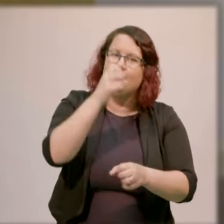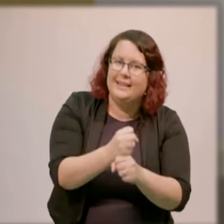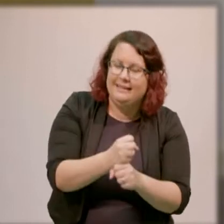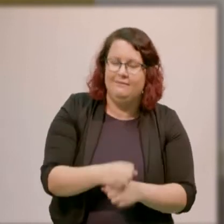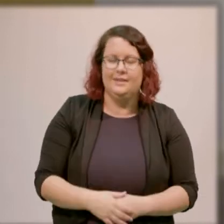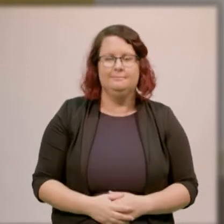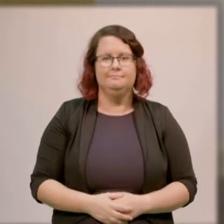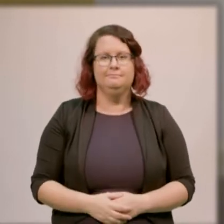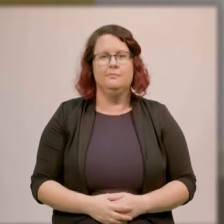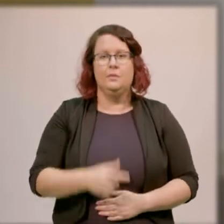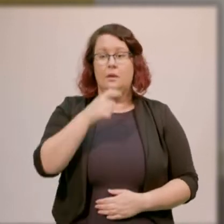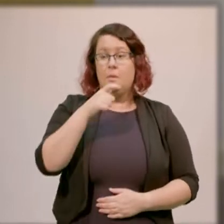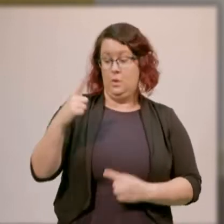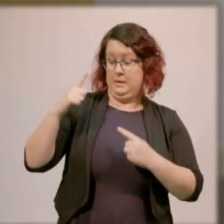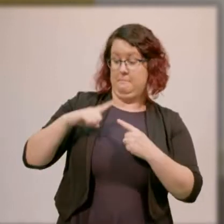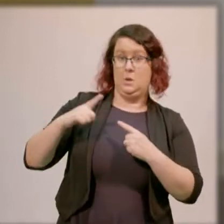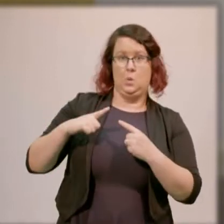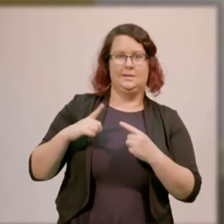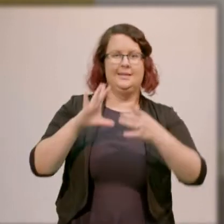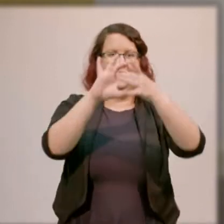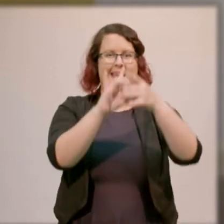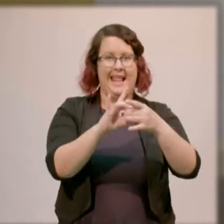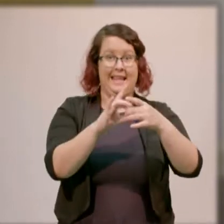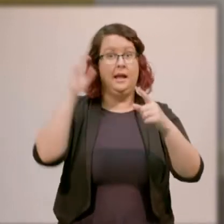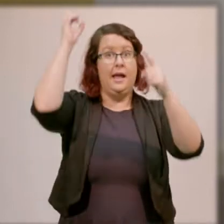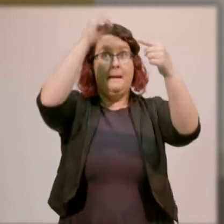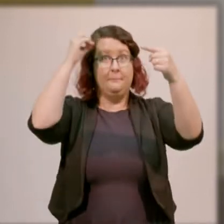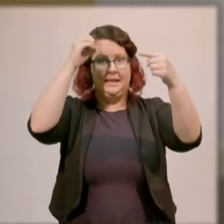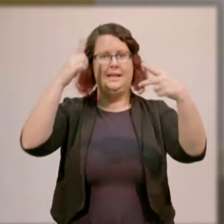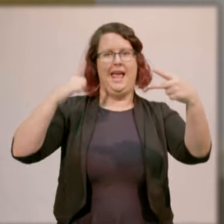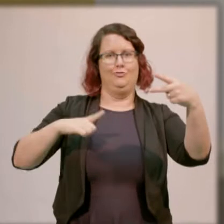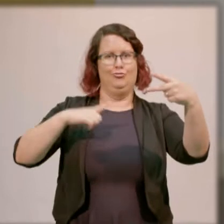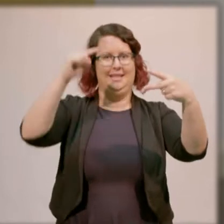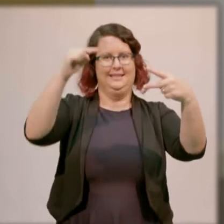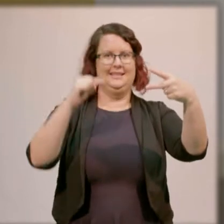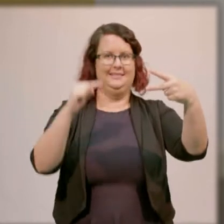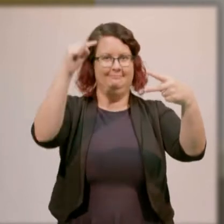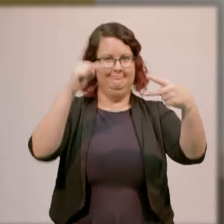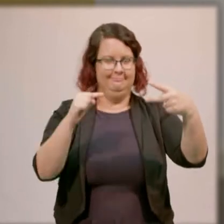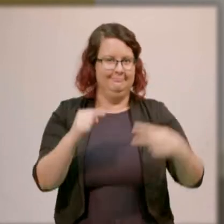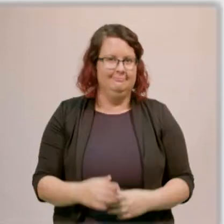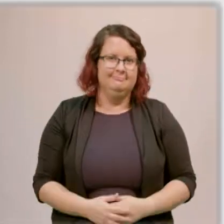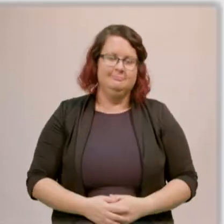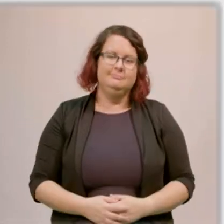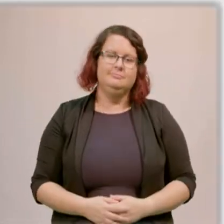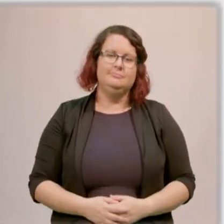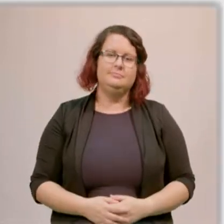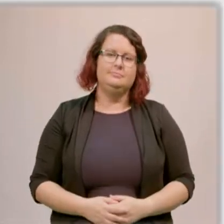The word 'because' can be used to link the opinion and the reason together.